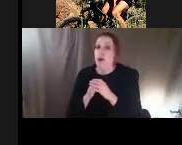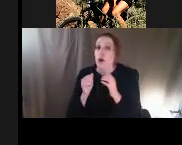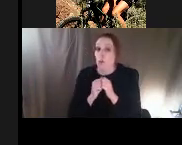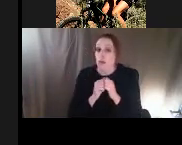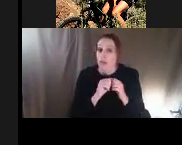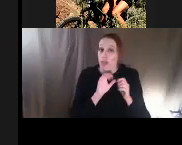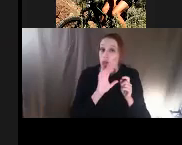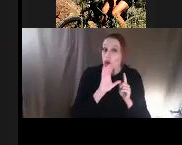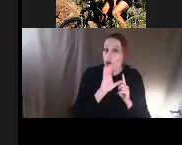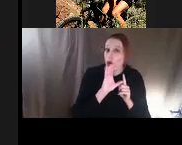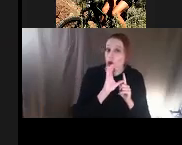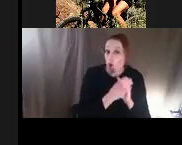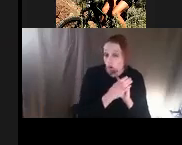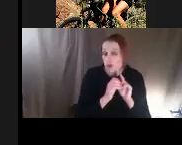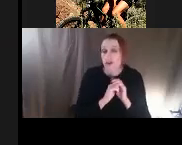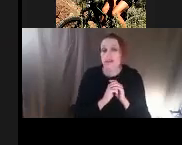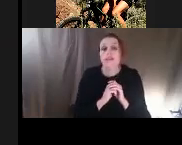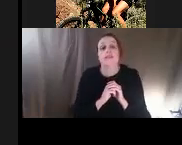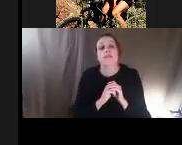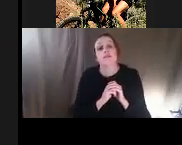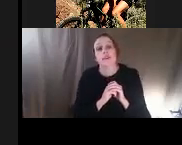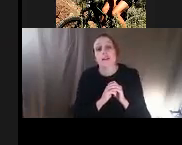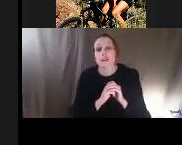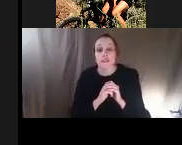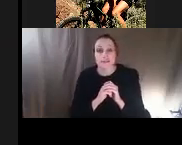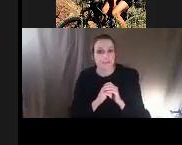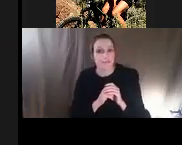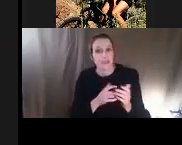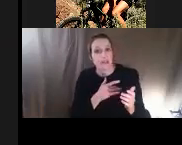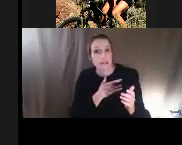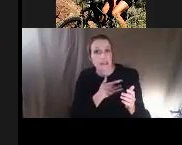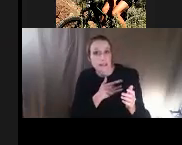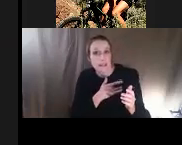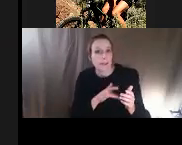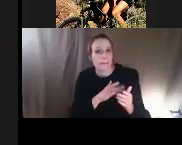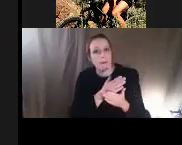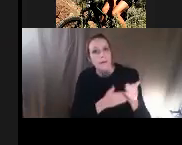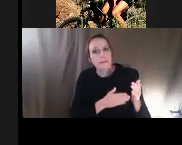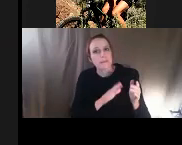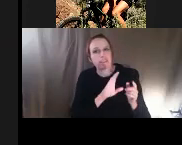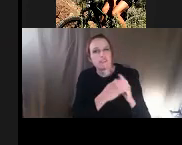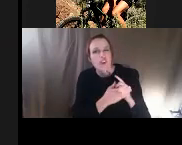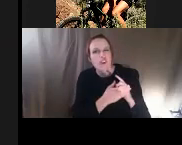the cultural customs that get passed down from generation to generation, trauma is going to get